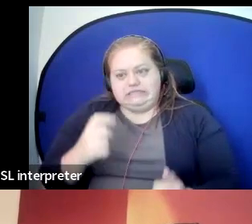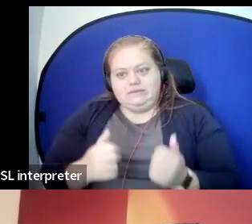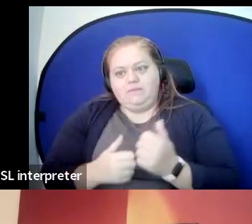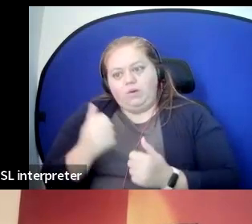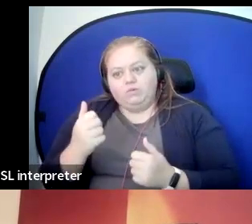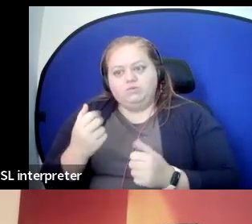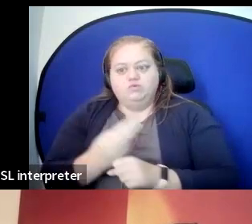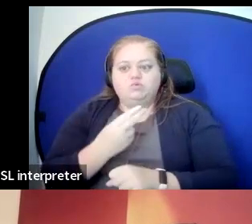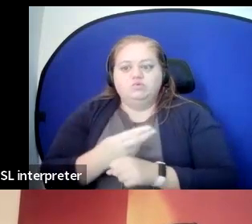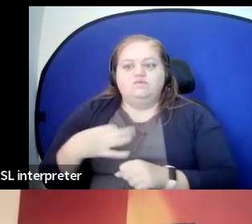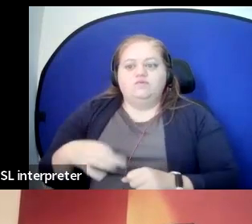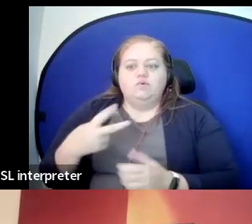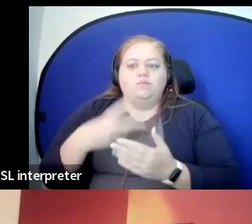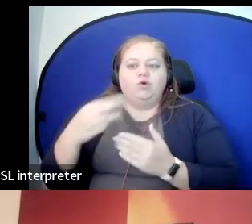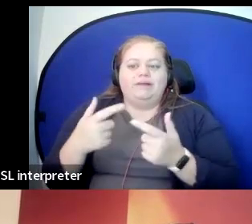I think someone asked about that too.